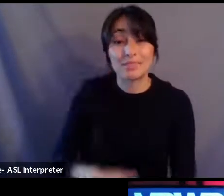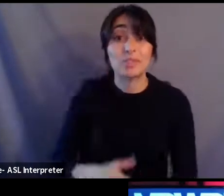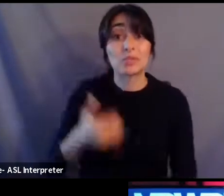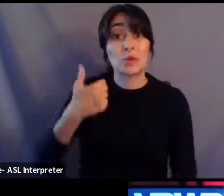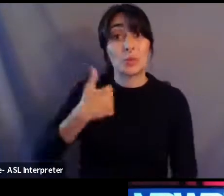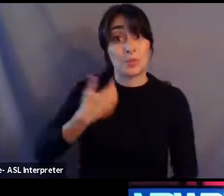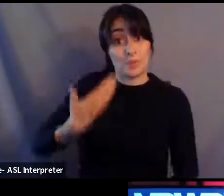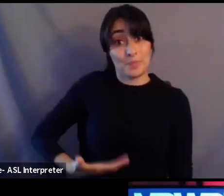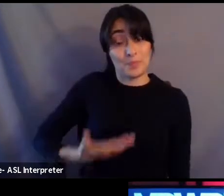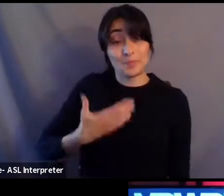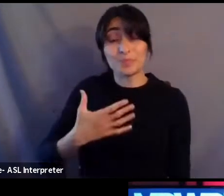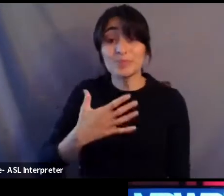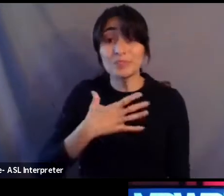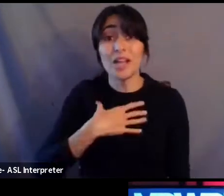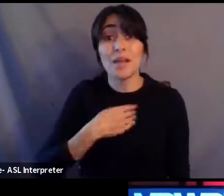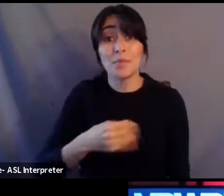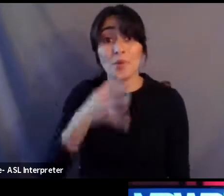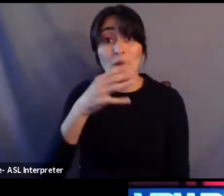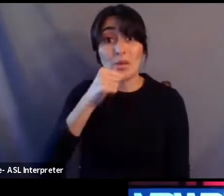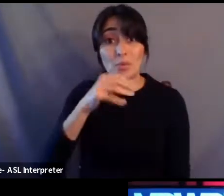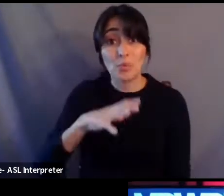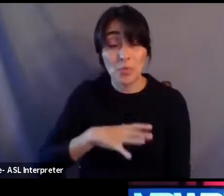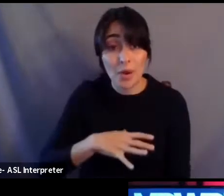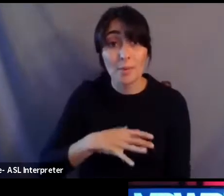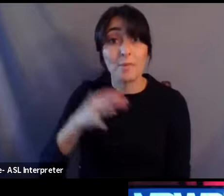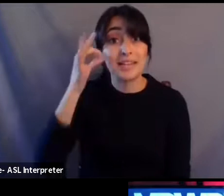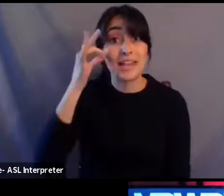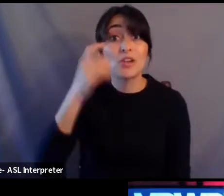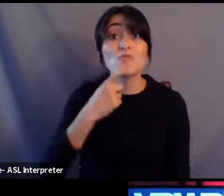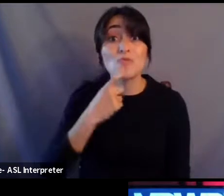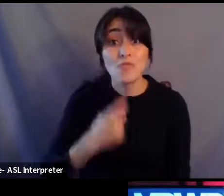with long red hair wearing a green shirt and black and white glasses.